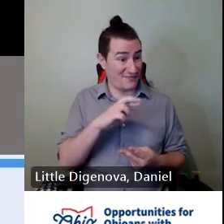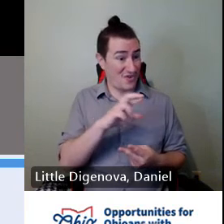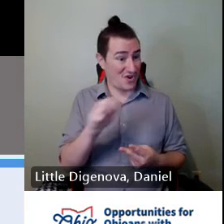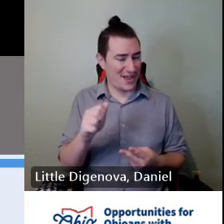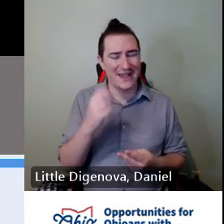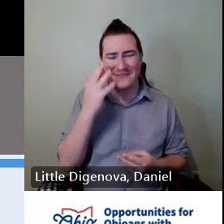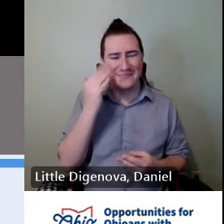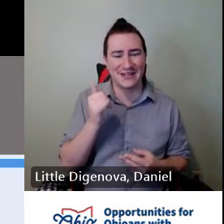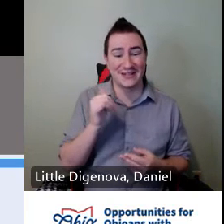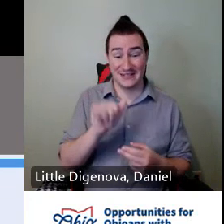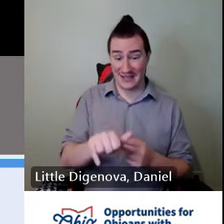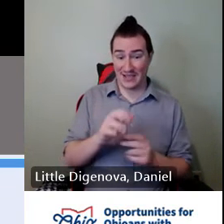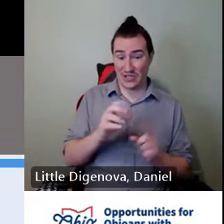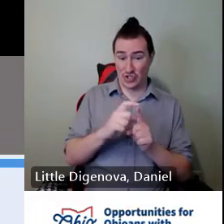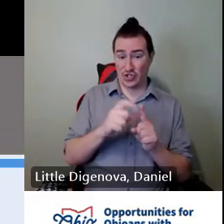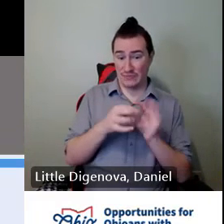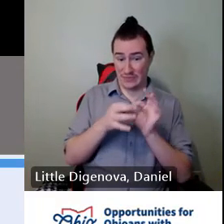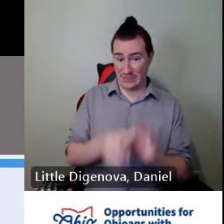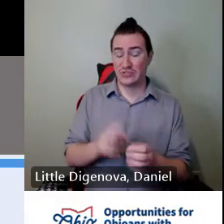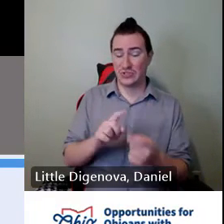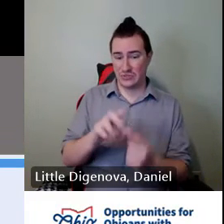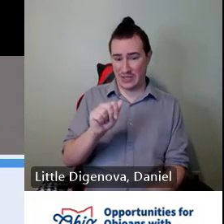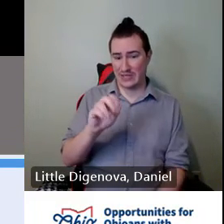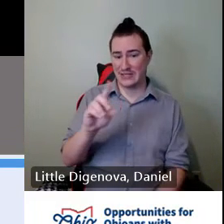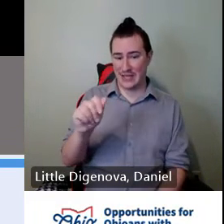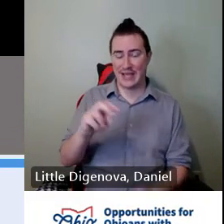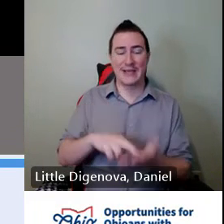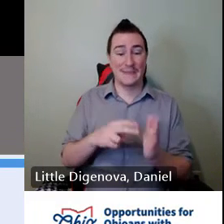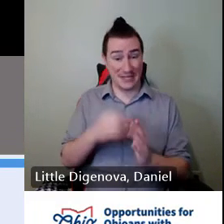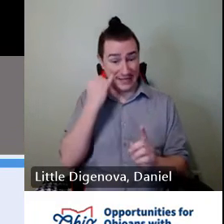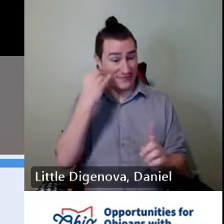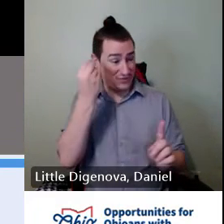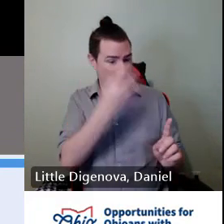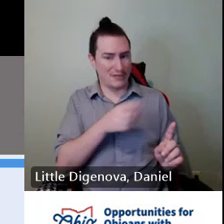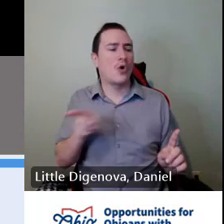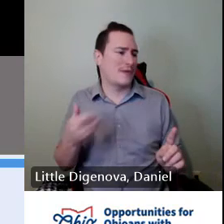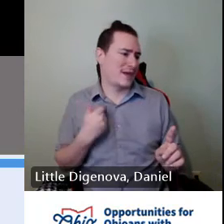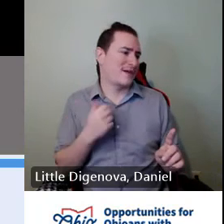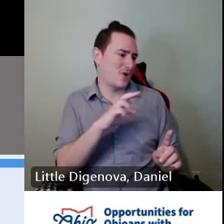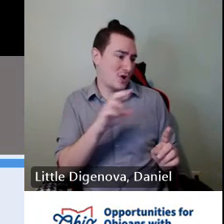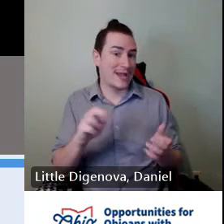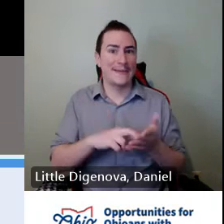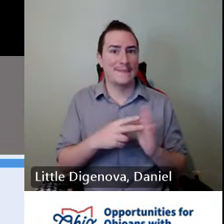and automatically discloses the employee has a disability, which we know is prohibited.